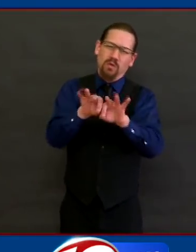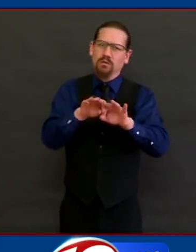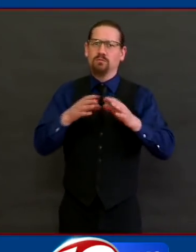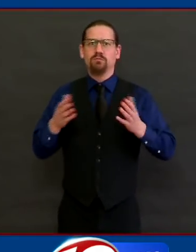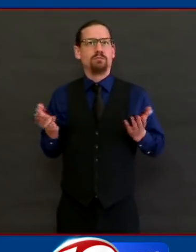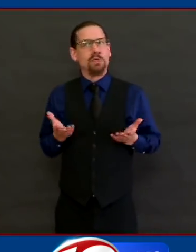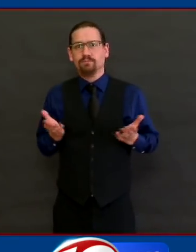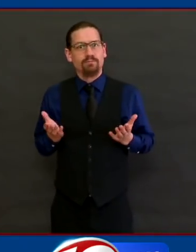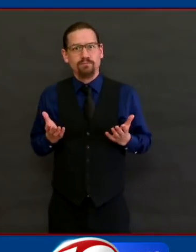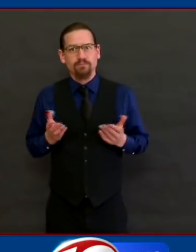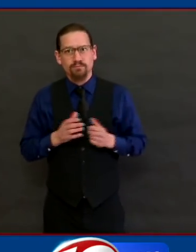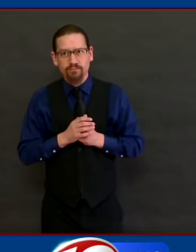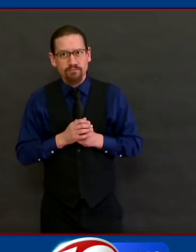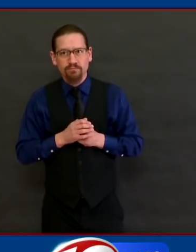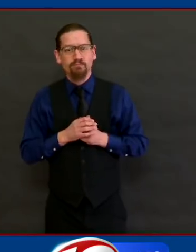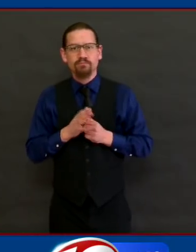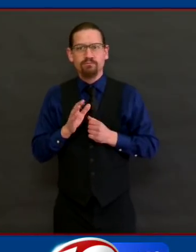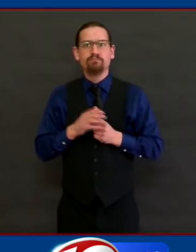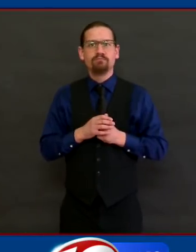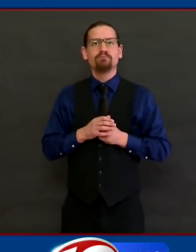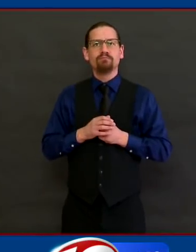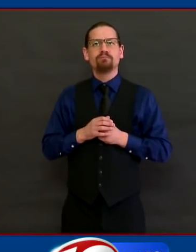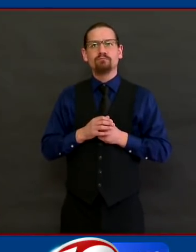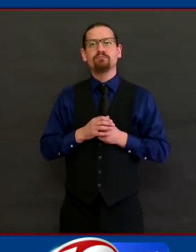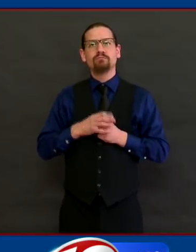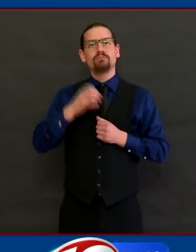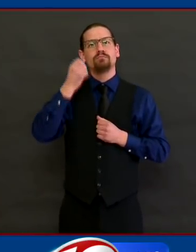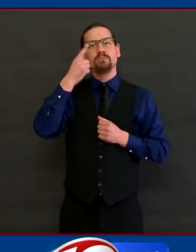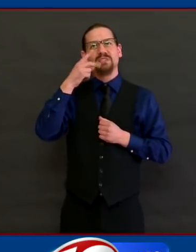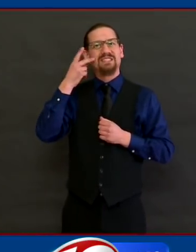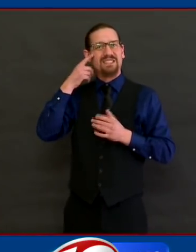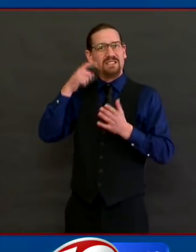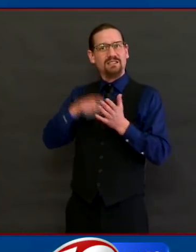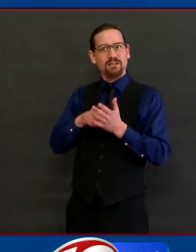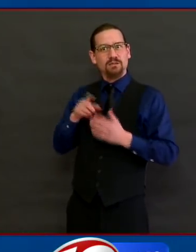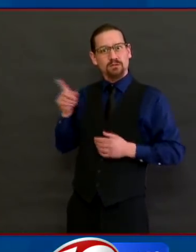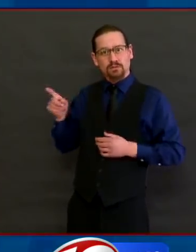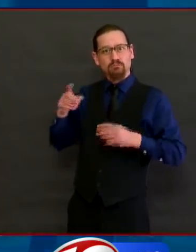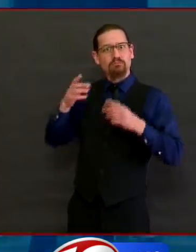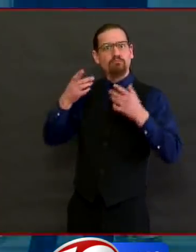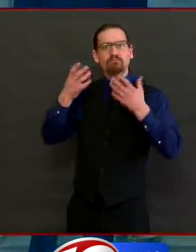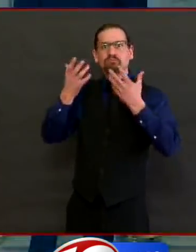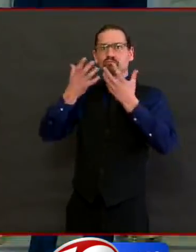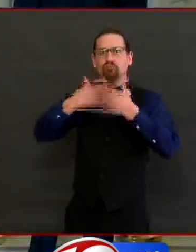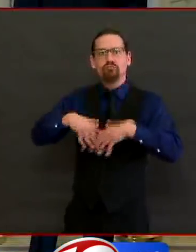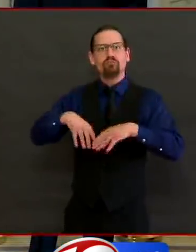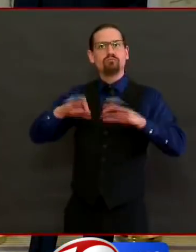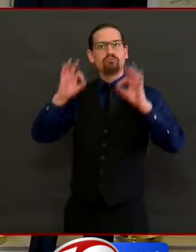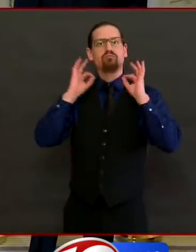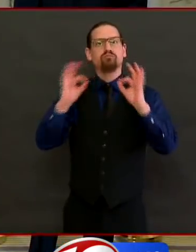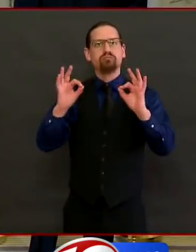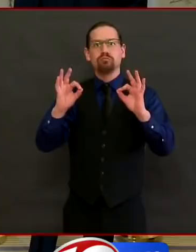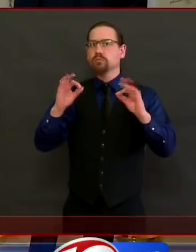IMPORTANT VARIABLE IN THE MODEL IS THE DEGREE OF EFFECTIVENESS OF